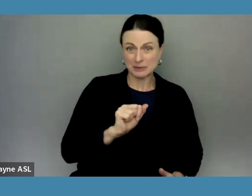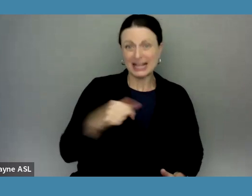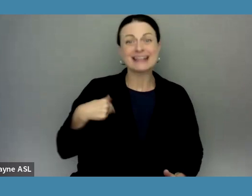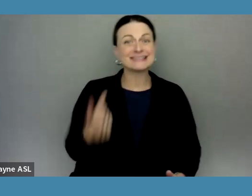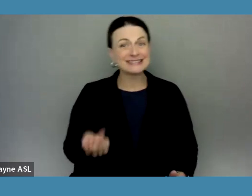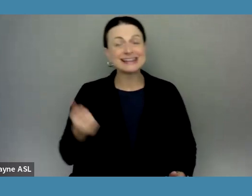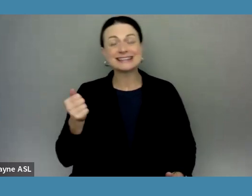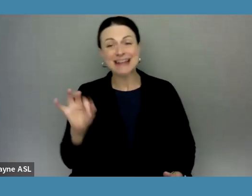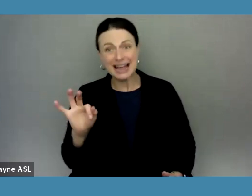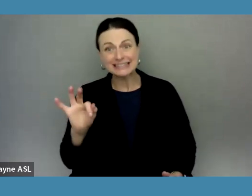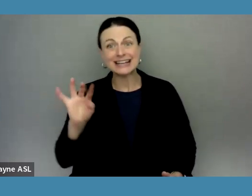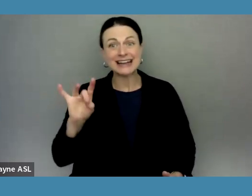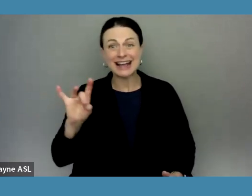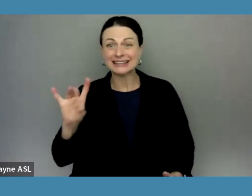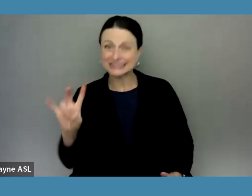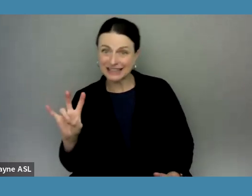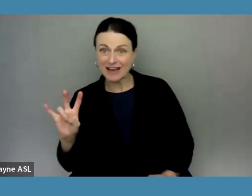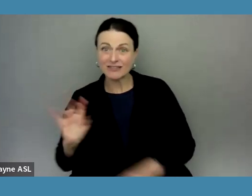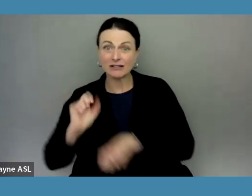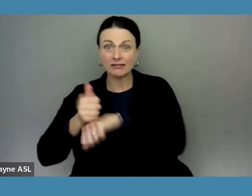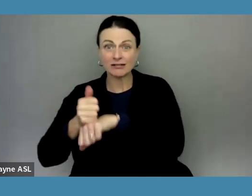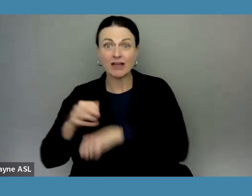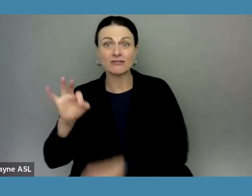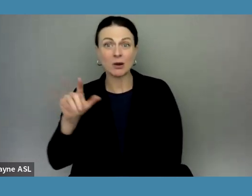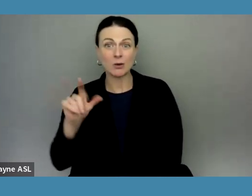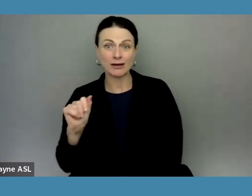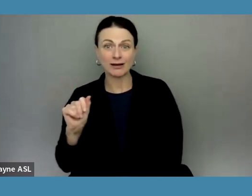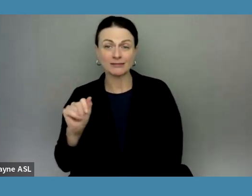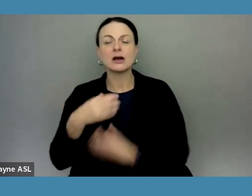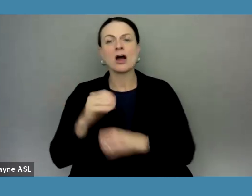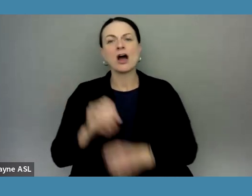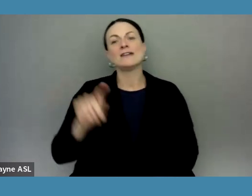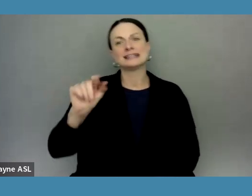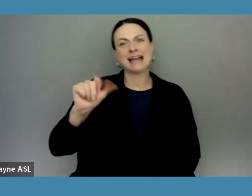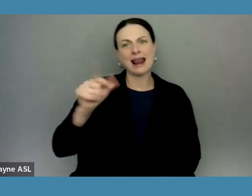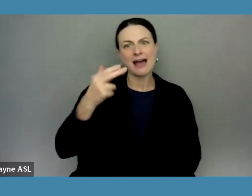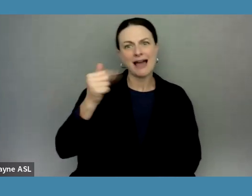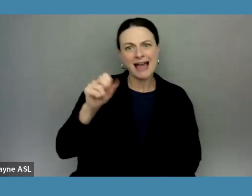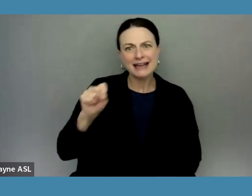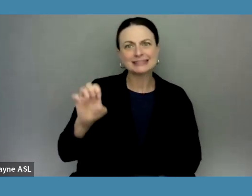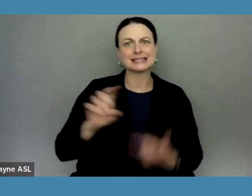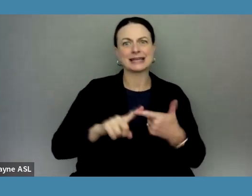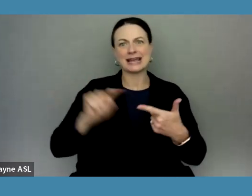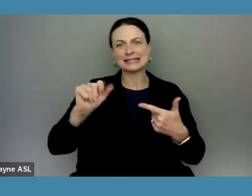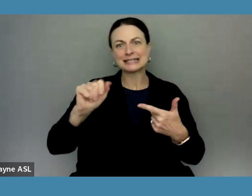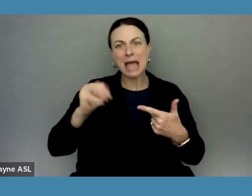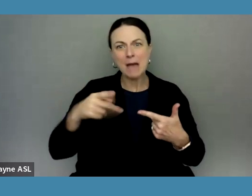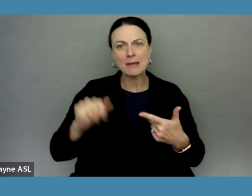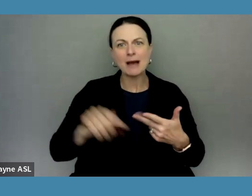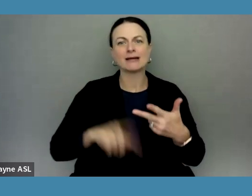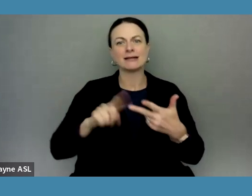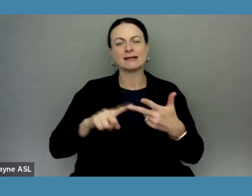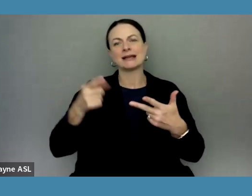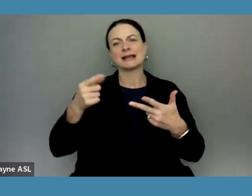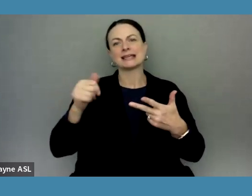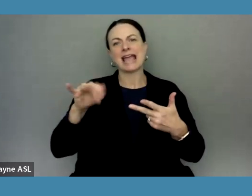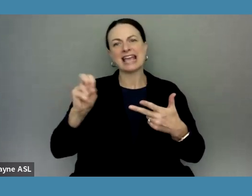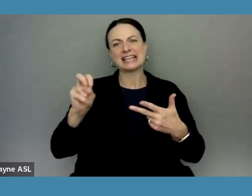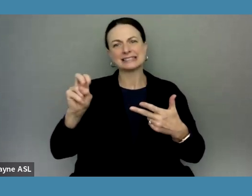in the state of Florida. We have offices in Tallahassee, Tampa, Gainesville, and Fort Lauderdale,